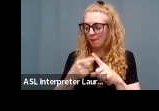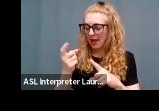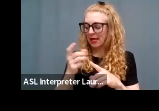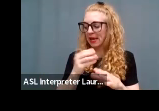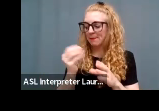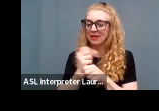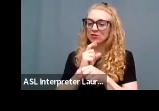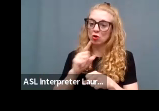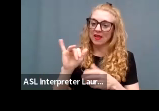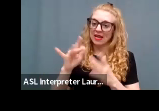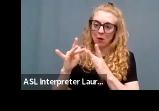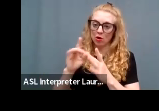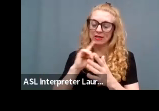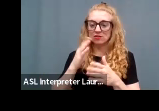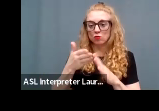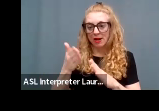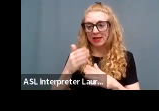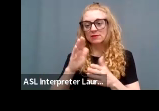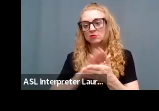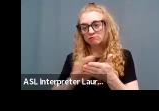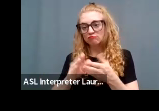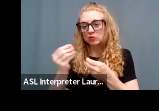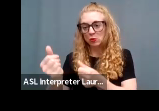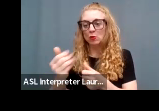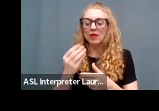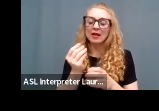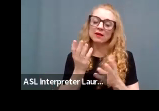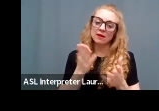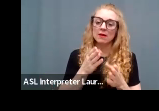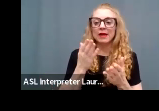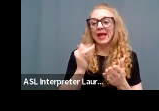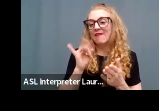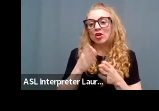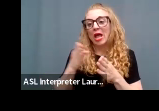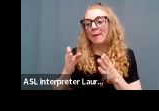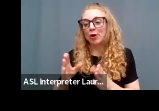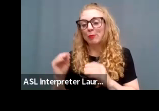running nicely you know who knows maybe a neighbor moved in next door and put in a really strong you